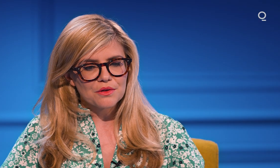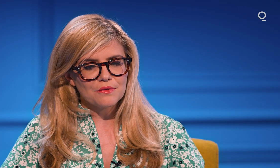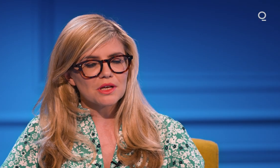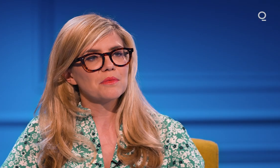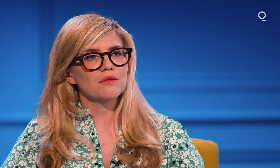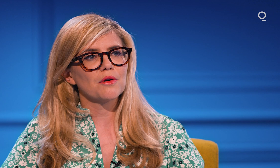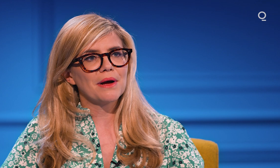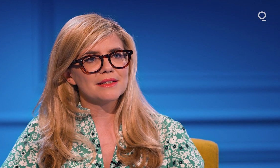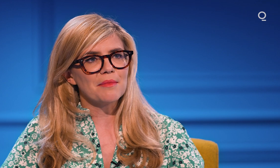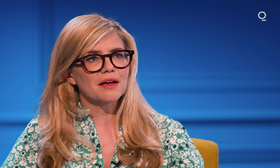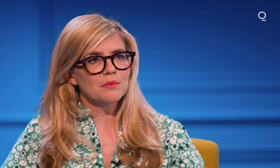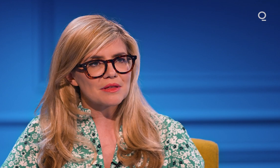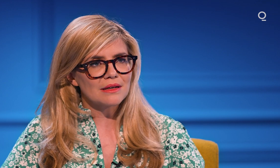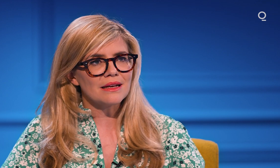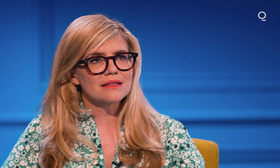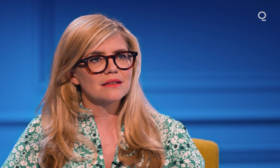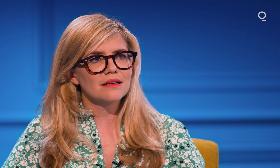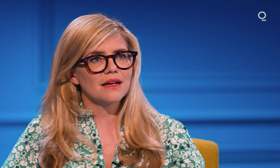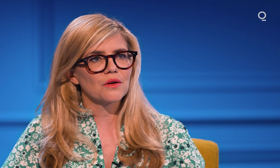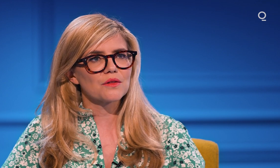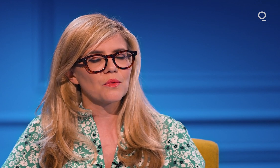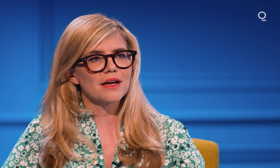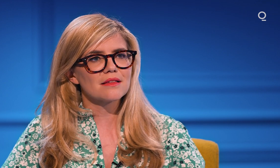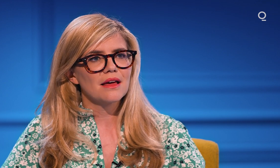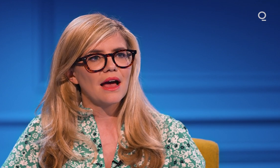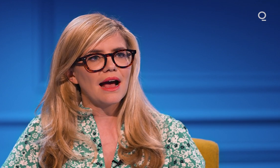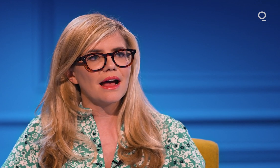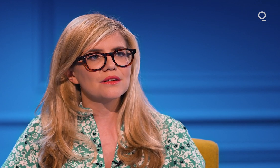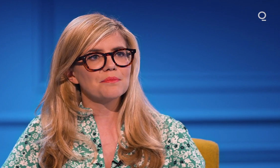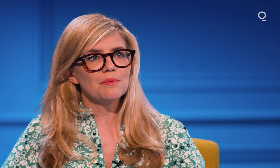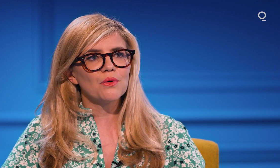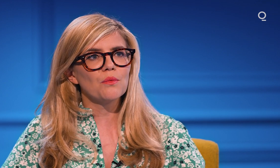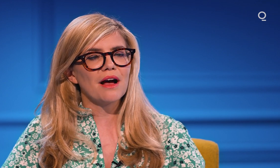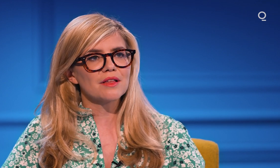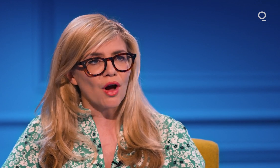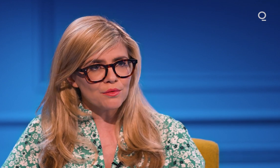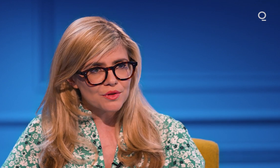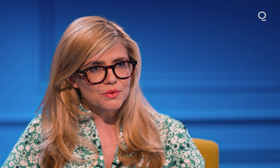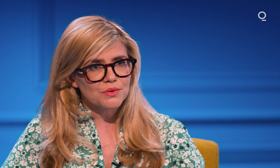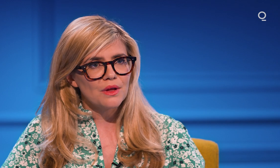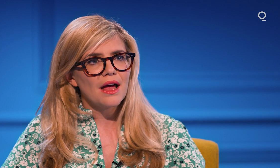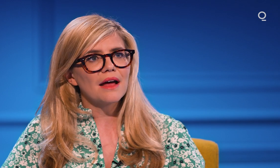because we've just been through a pandemic. I mean, we're still in it in lots of ways and people were having to homeschool